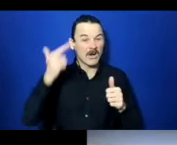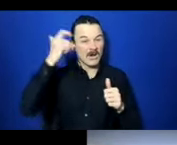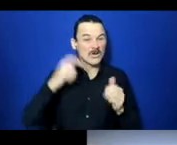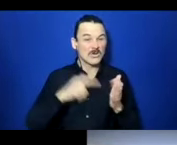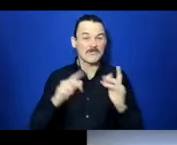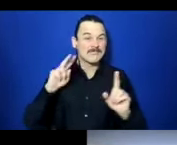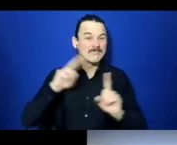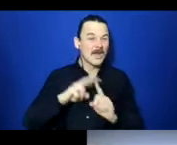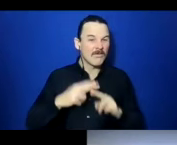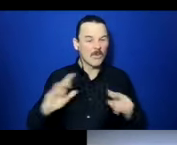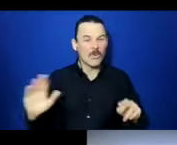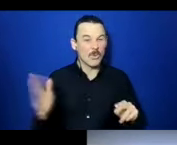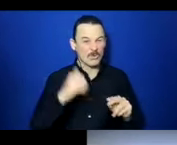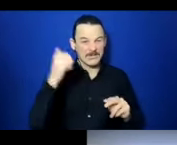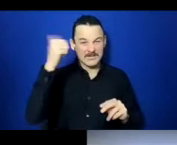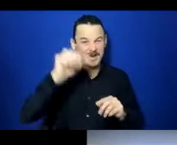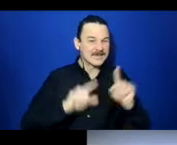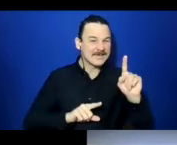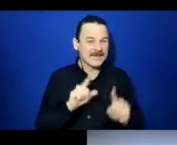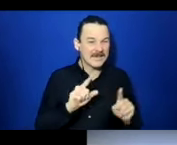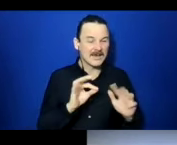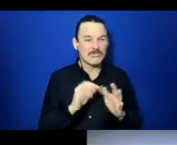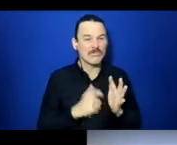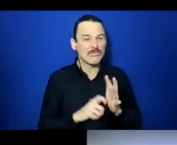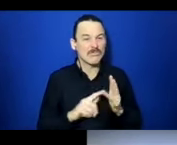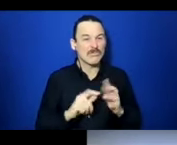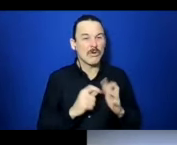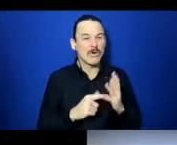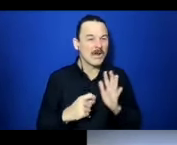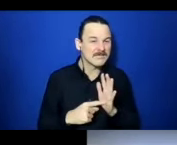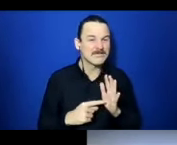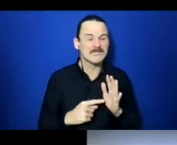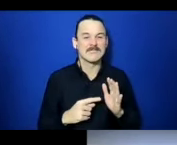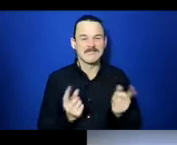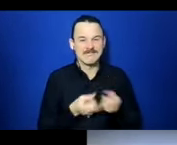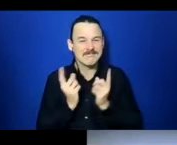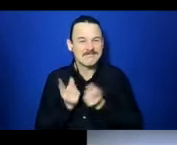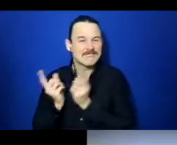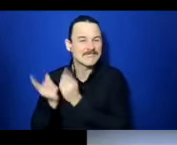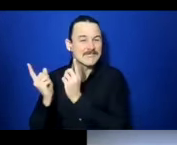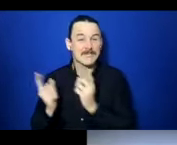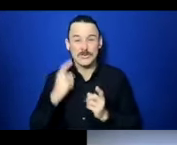and everybody out there, is to include a bunch of different voices, as many different voices